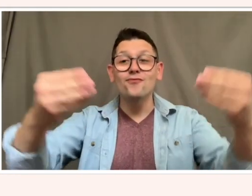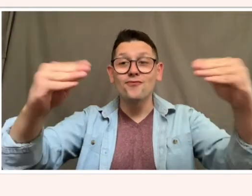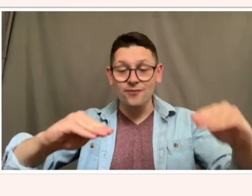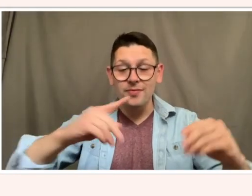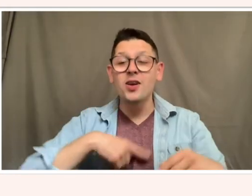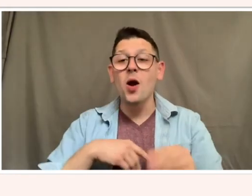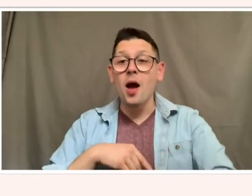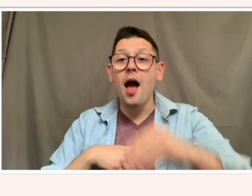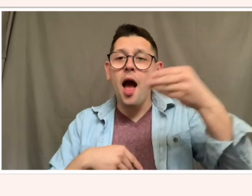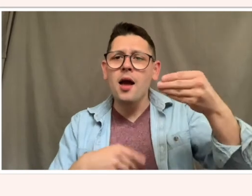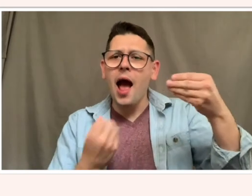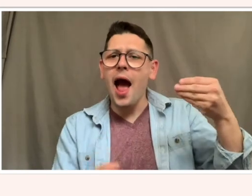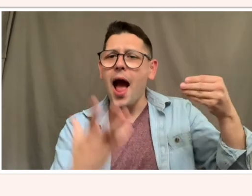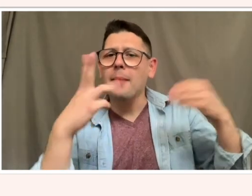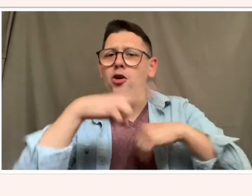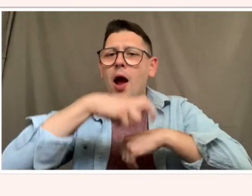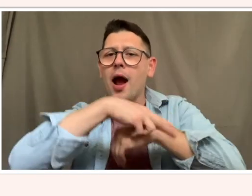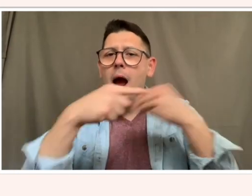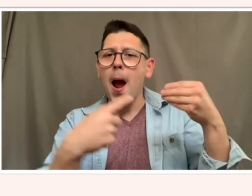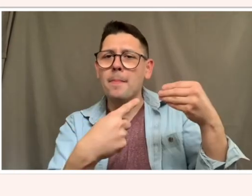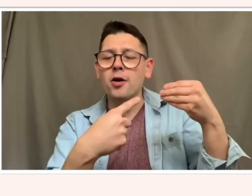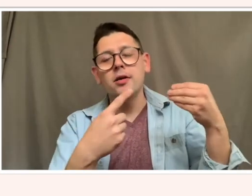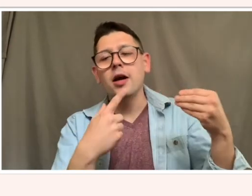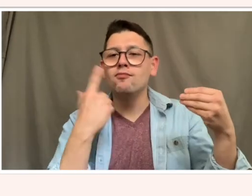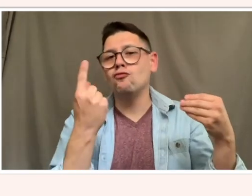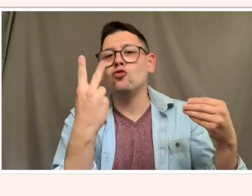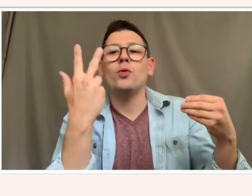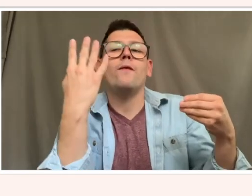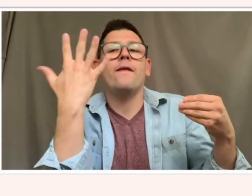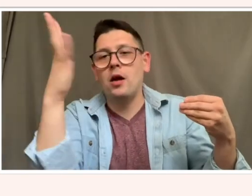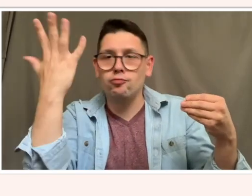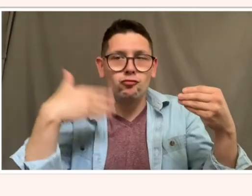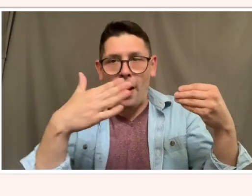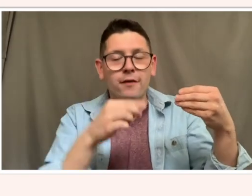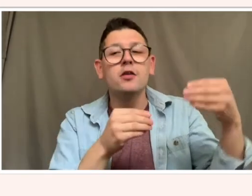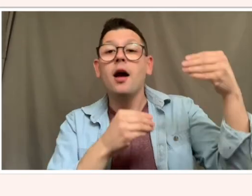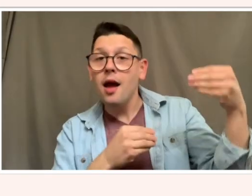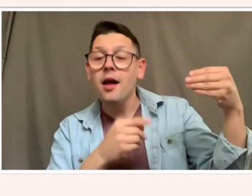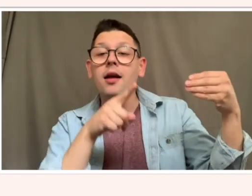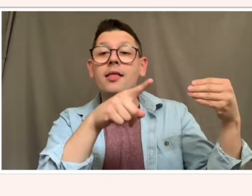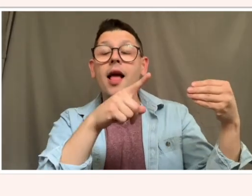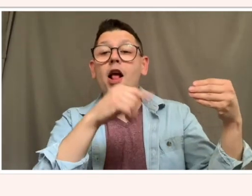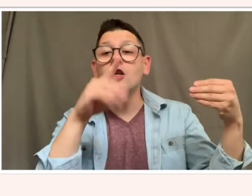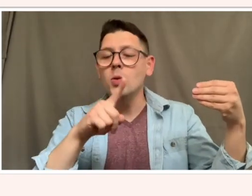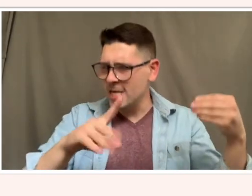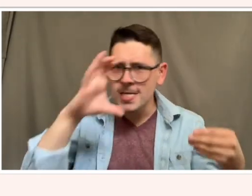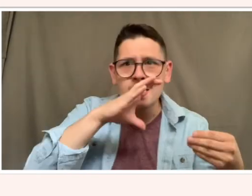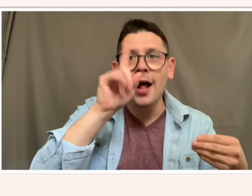a bunch of cards and they're flipped over and then we pick one up and we ask how many grasshoppers are on this card,